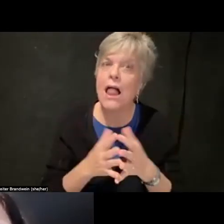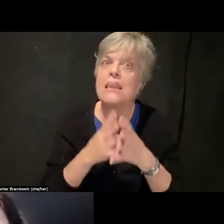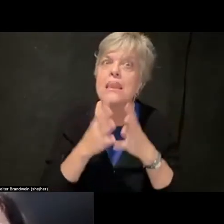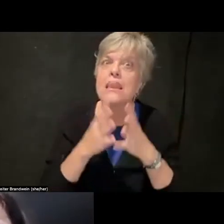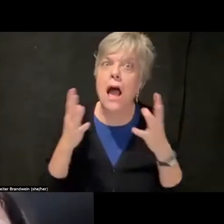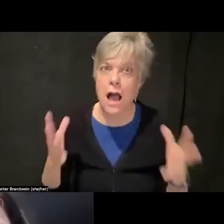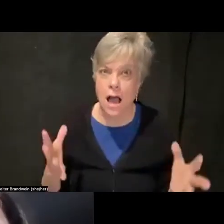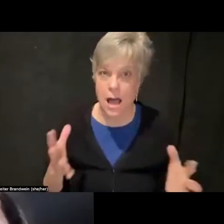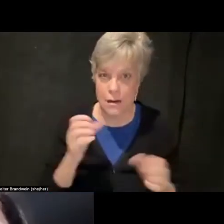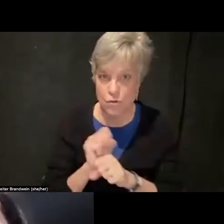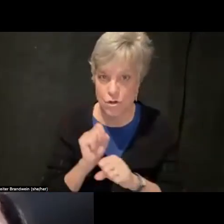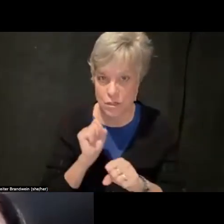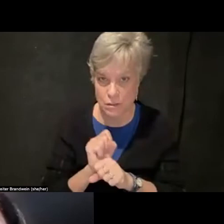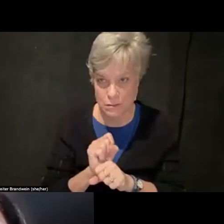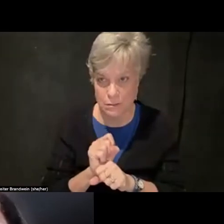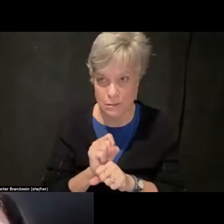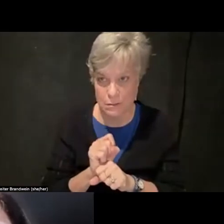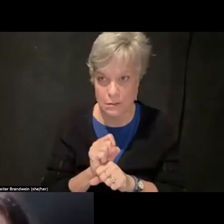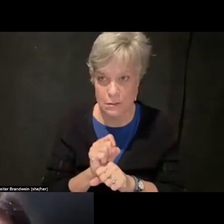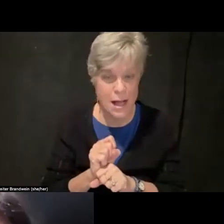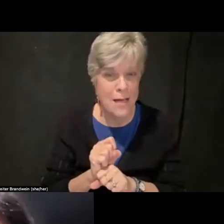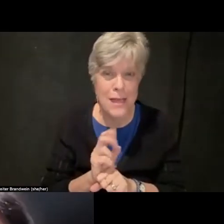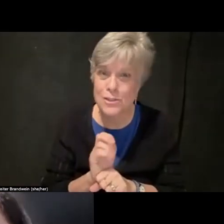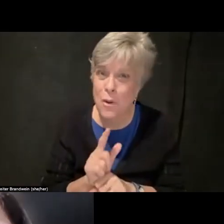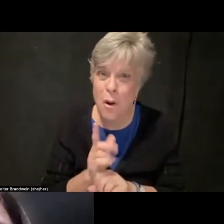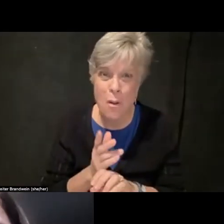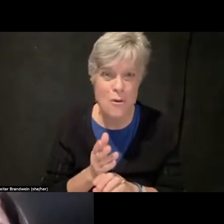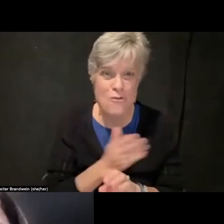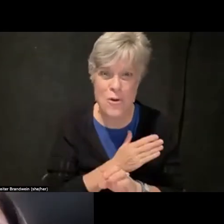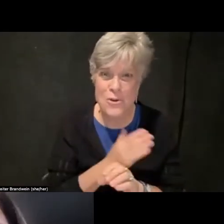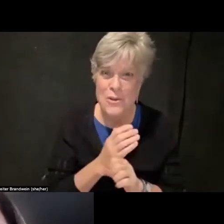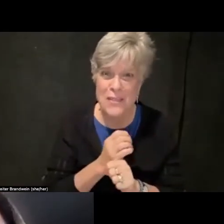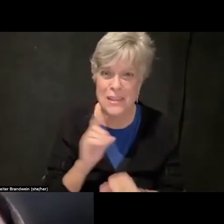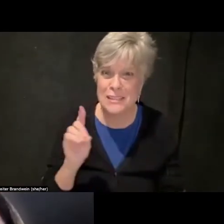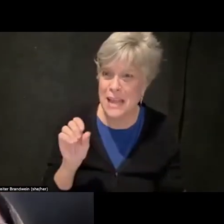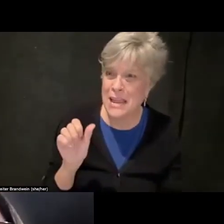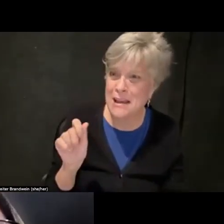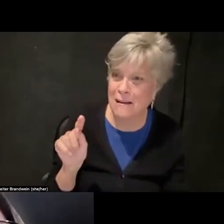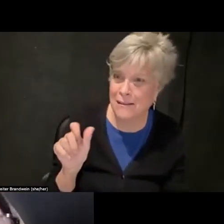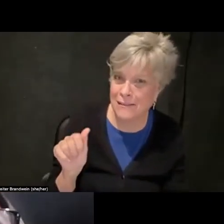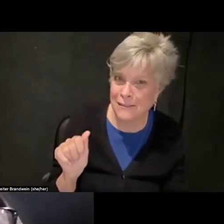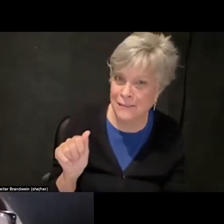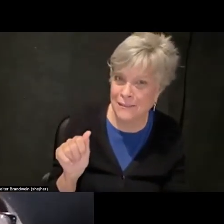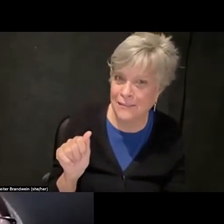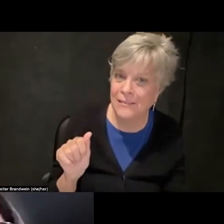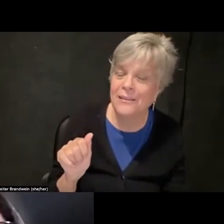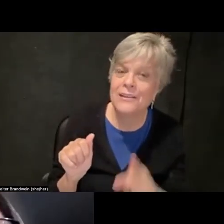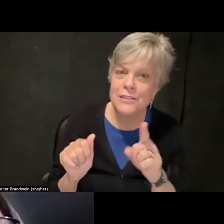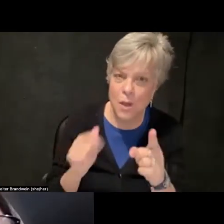And that's all before you even get the data. So I think just thinking about your timeframe,